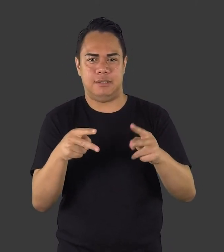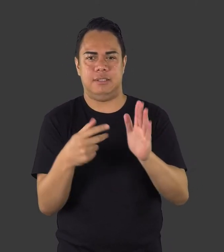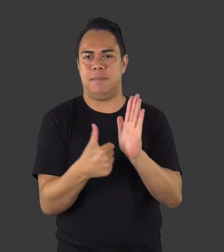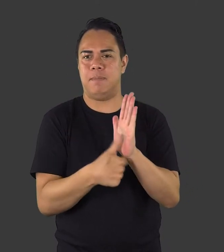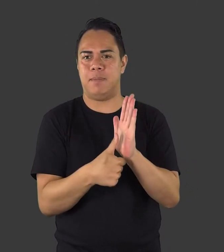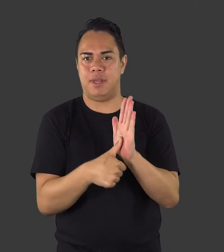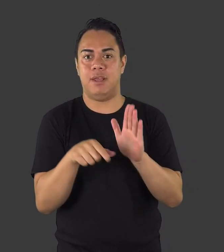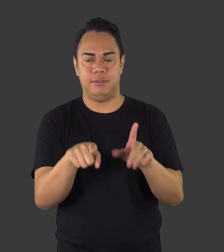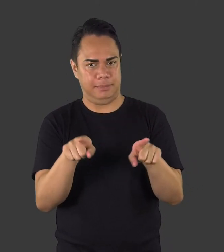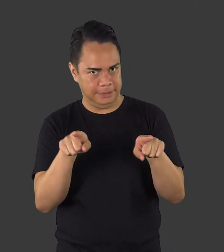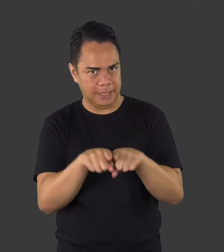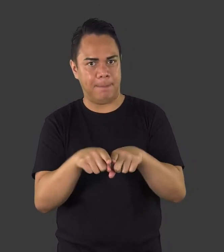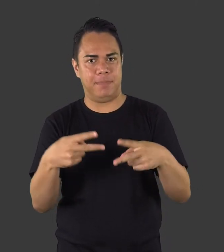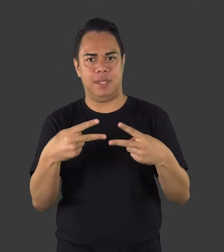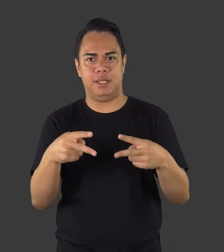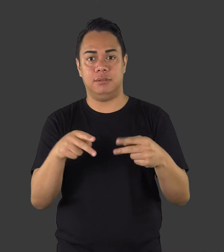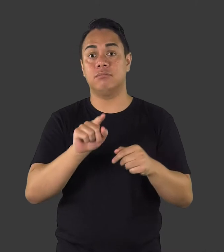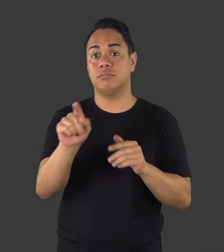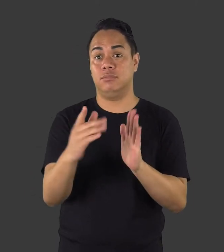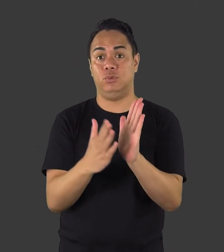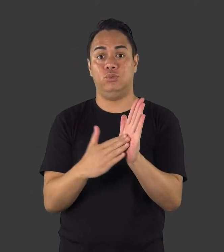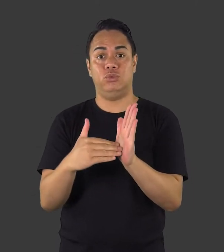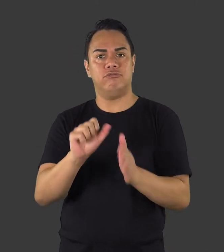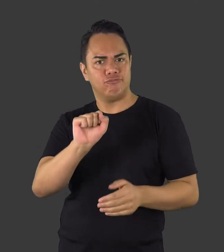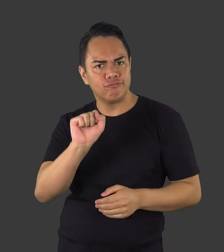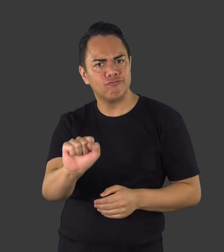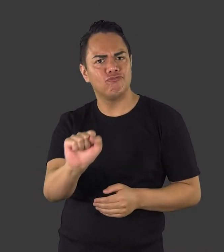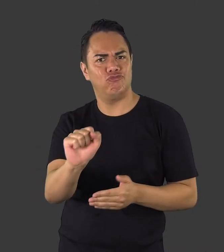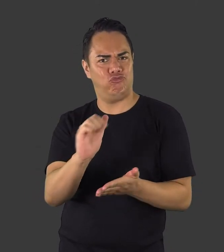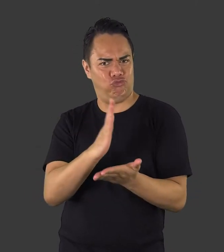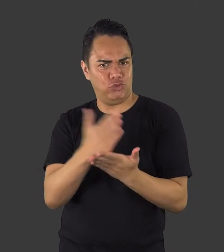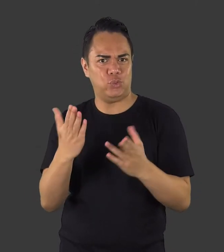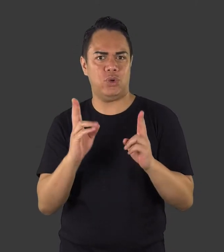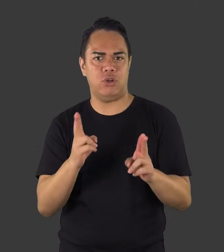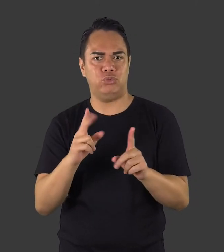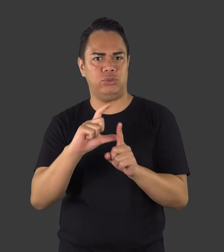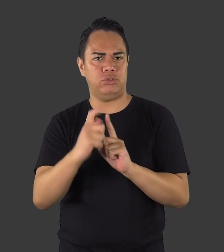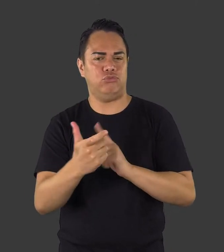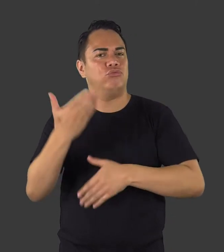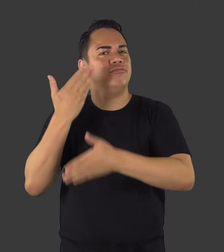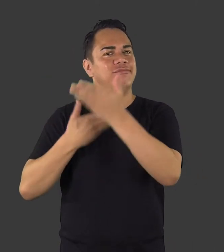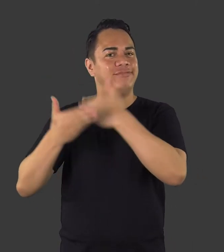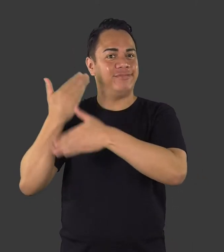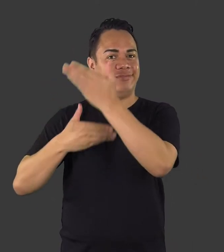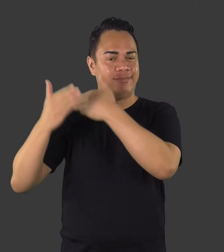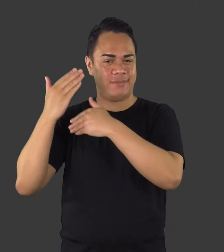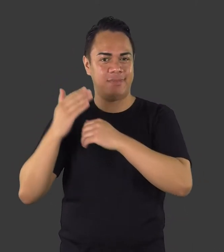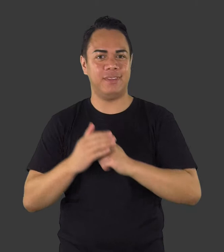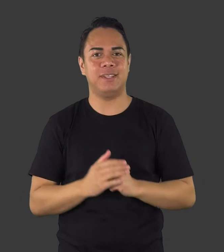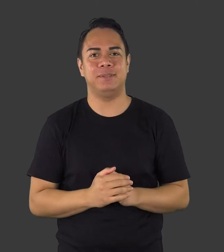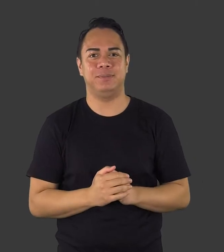Te Papa is a waharoa too – a gateway to New Zealand’s natural and cultural heritage.